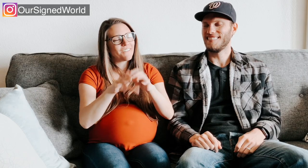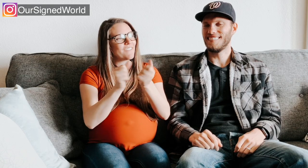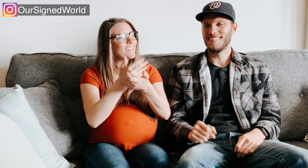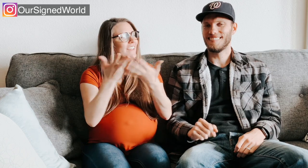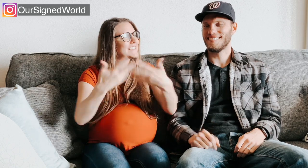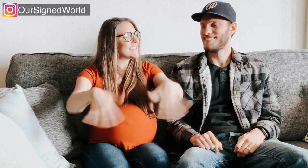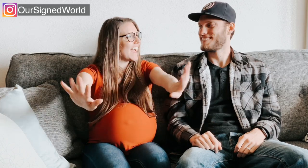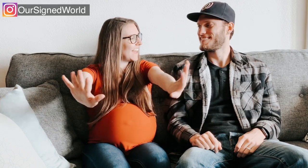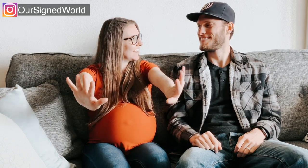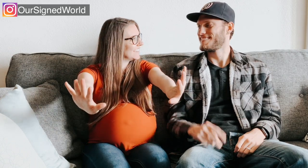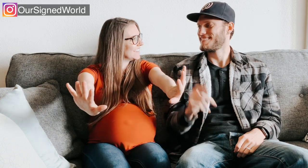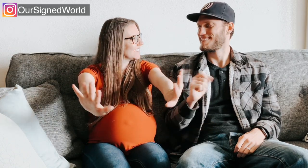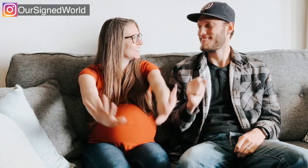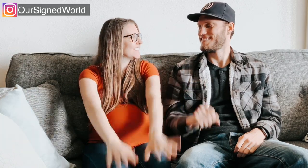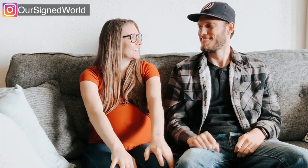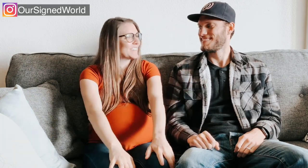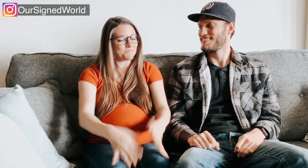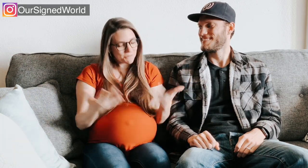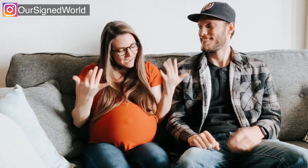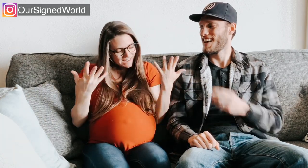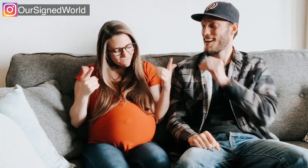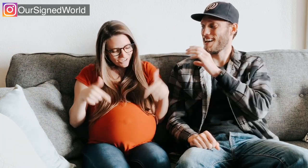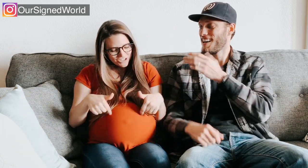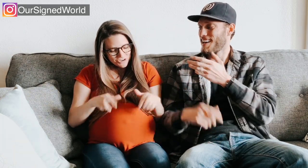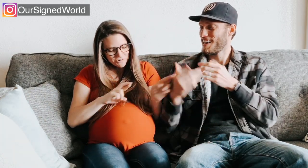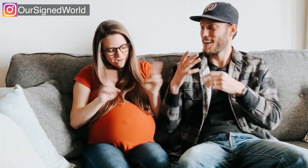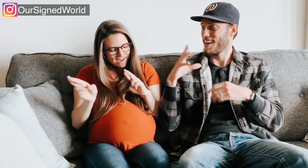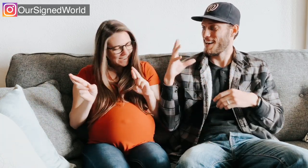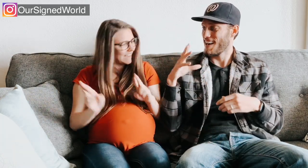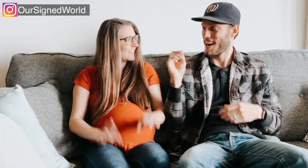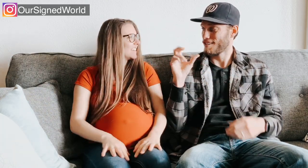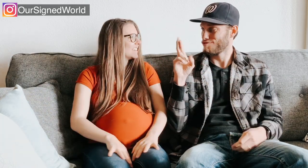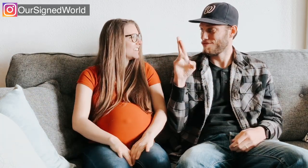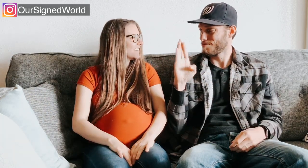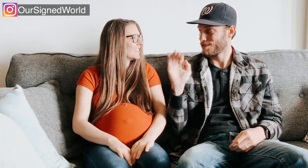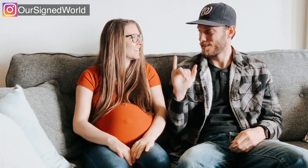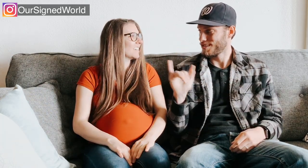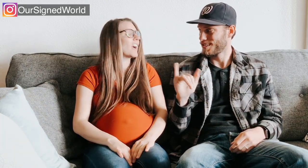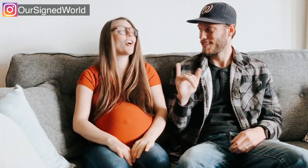NOW EVERYTHING IS DONE! We are waiting for you. We are ready! And the crib too!